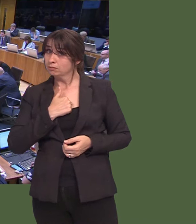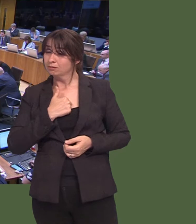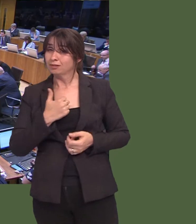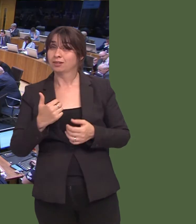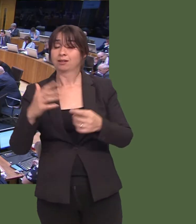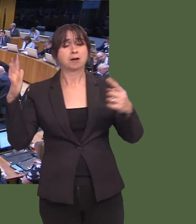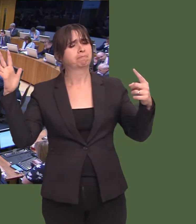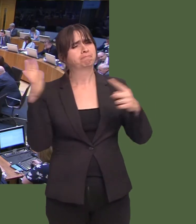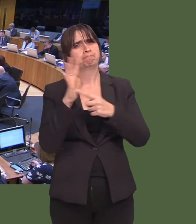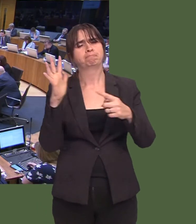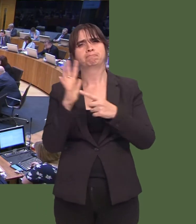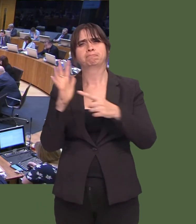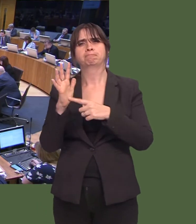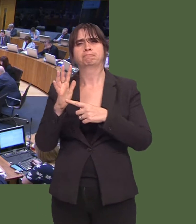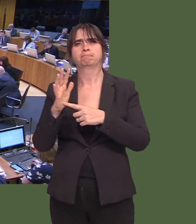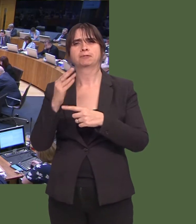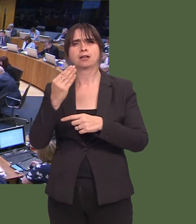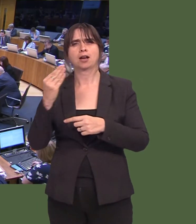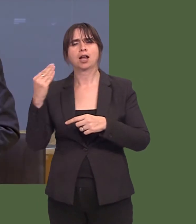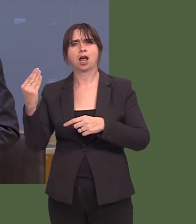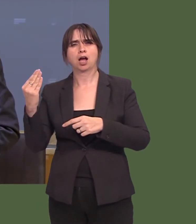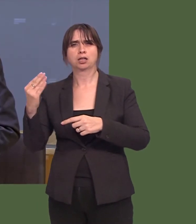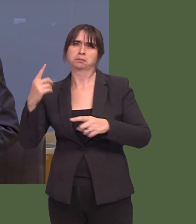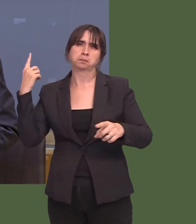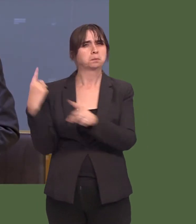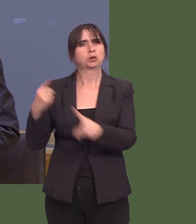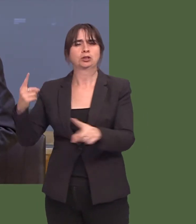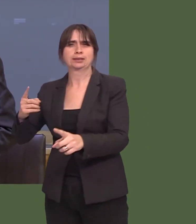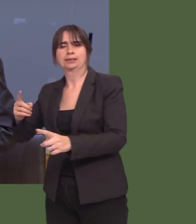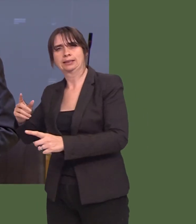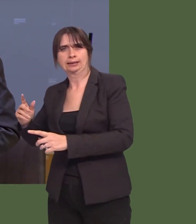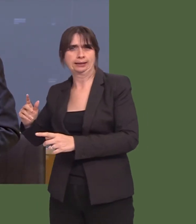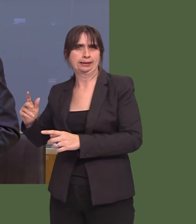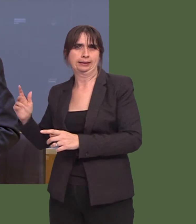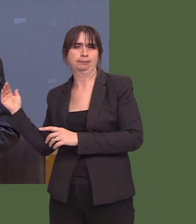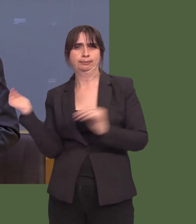emergency health services are located as close as possible to the population.